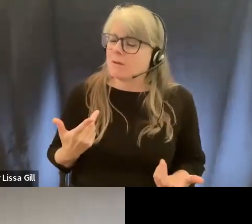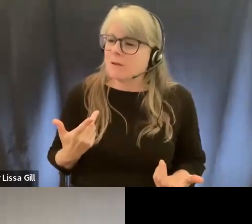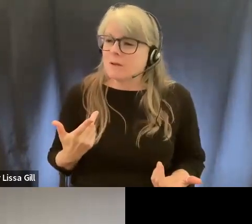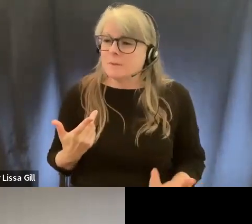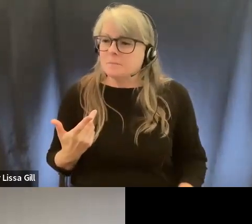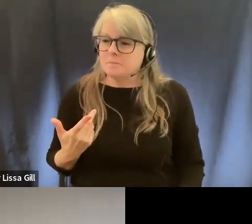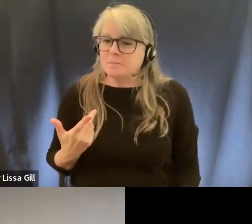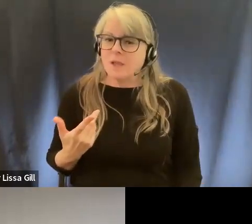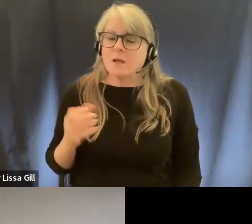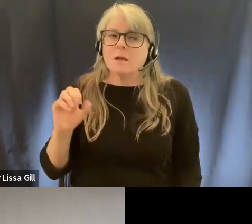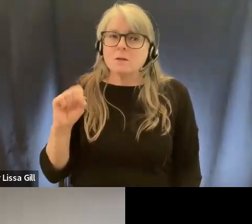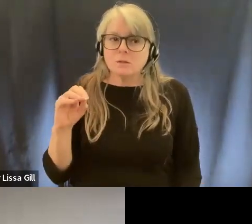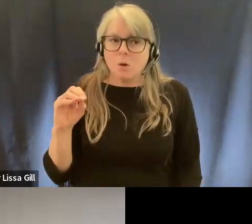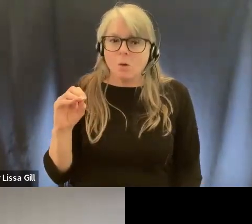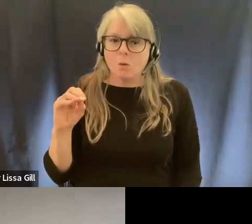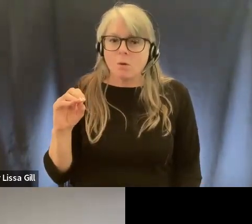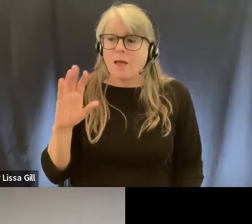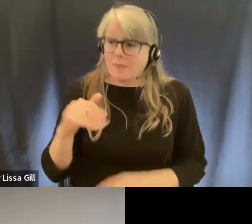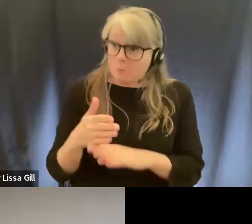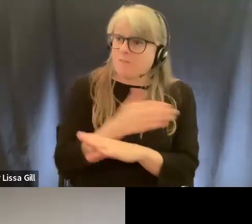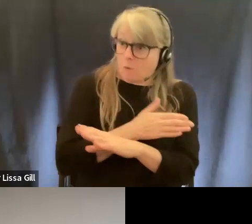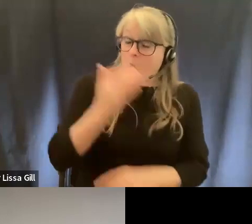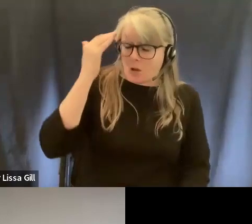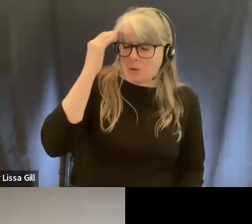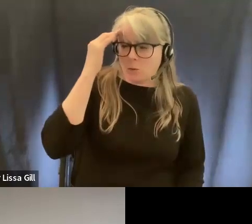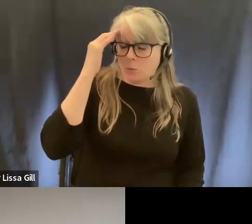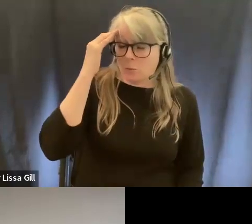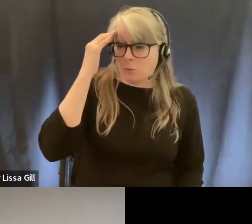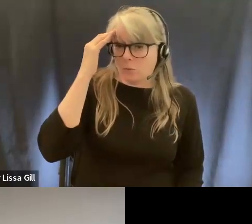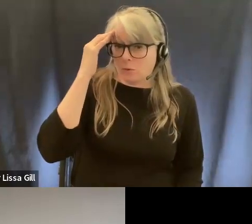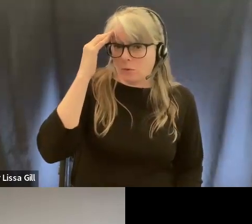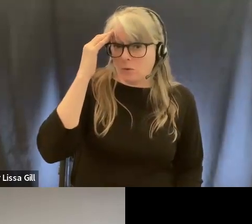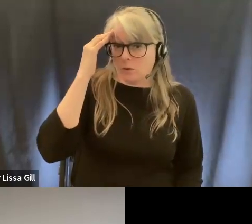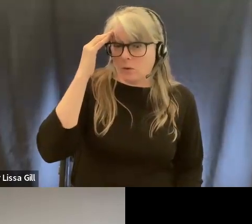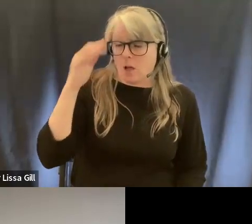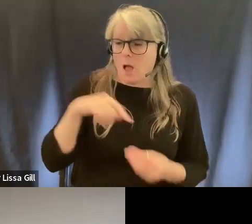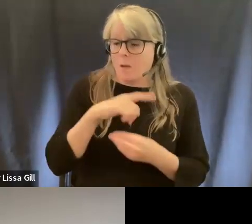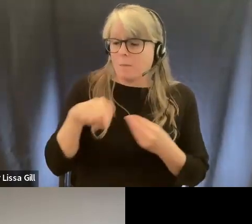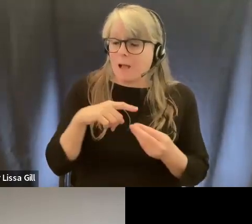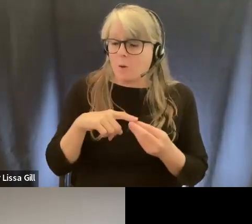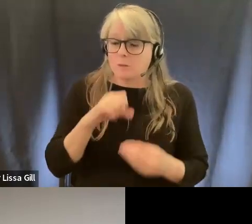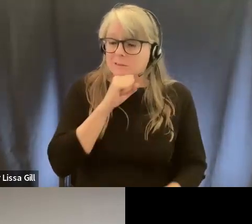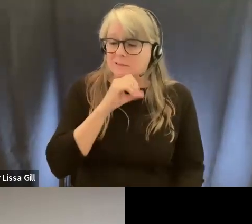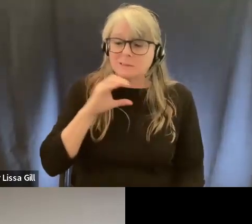You know, so this was before I knew about the senior real estate specialist designation. I did go to a real estate agency and I said, look, I want to buy a house.